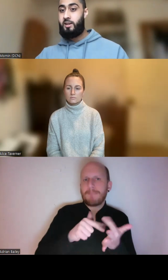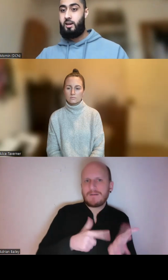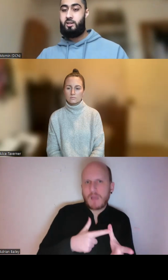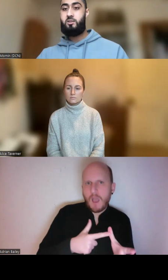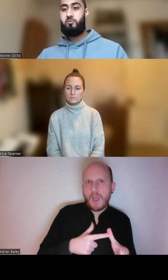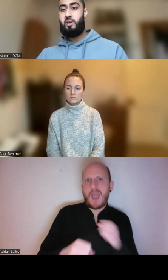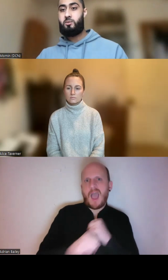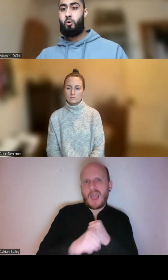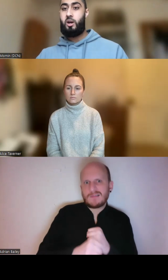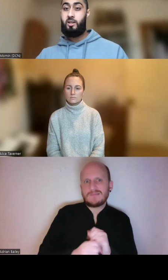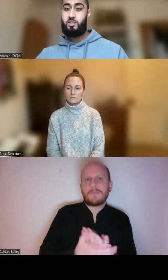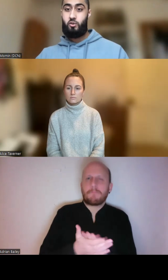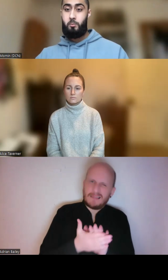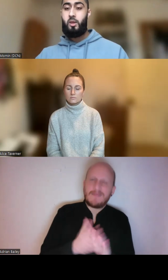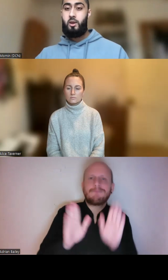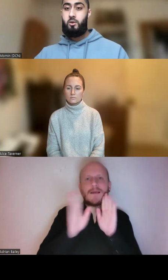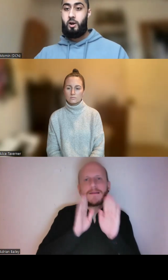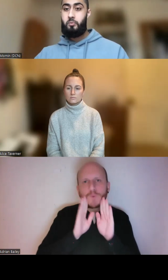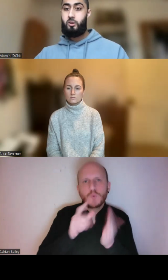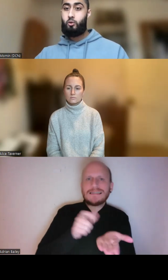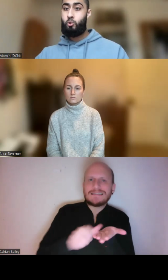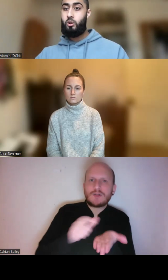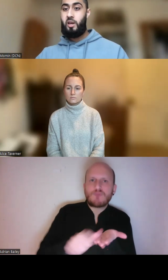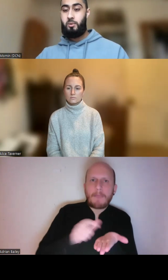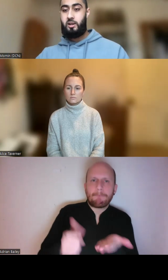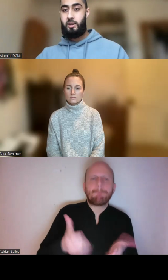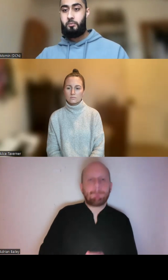Meta is Facebook and Instagram. Google pay-per-click.